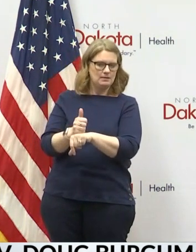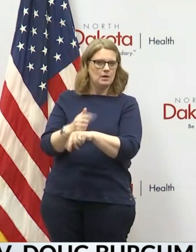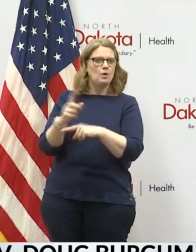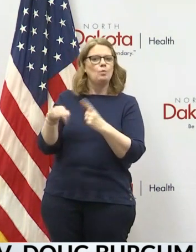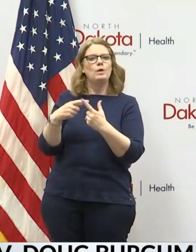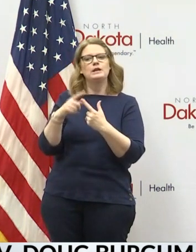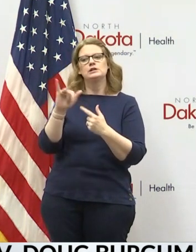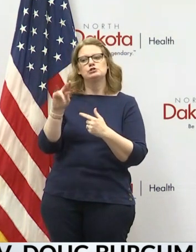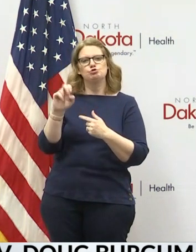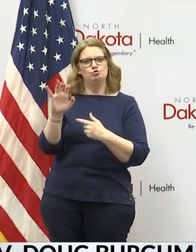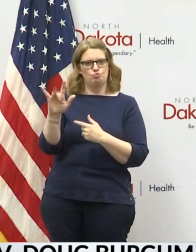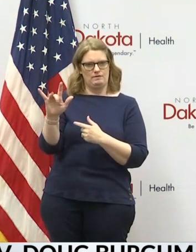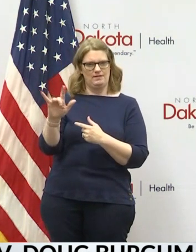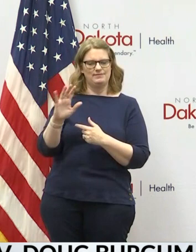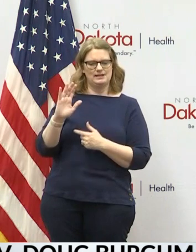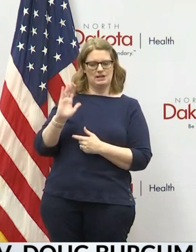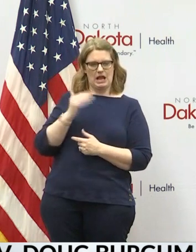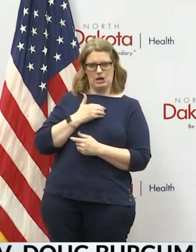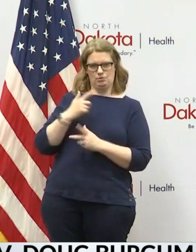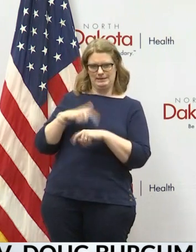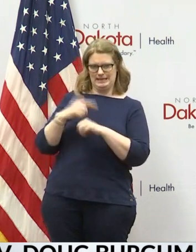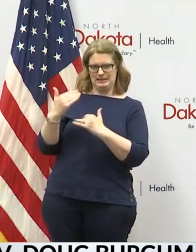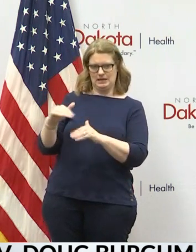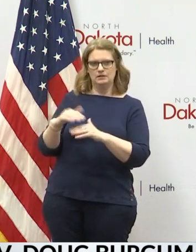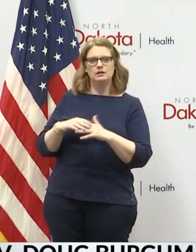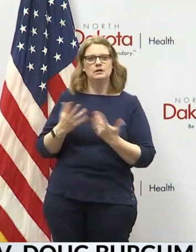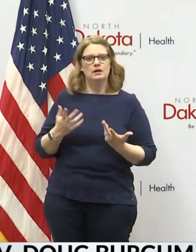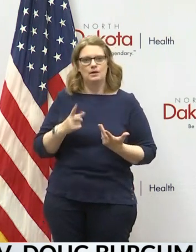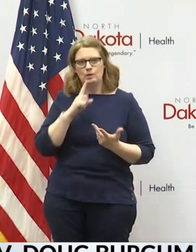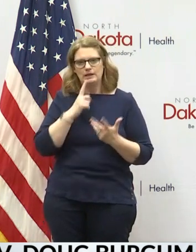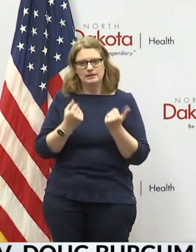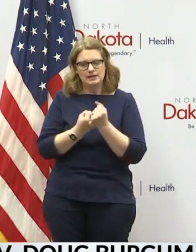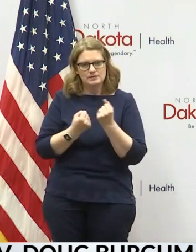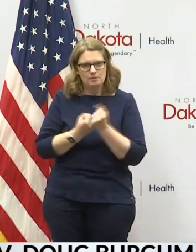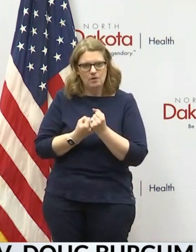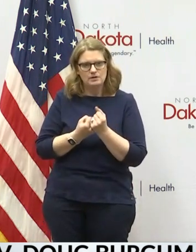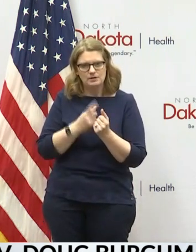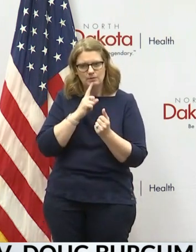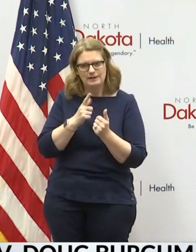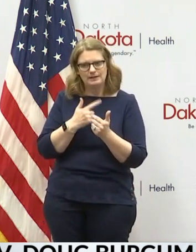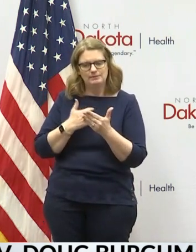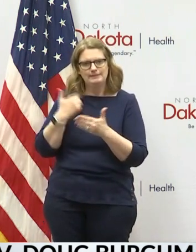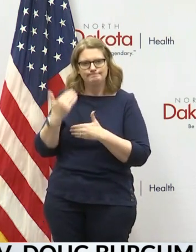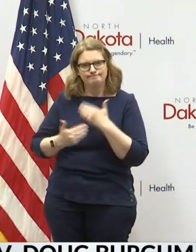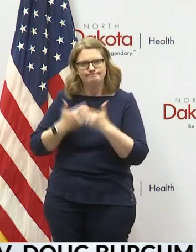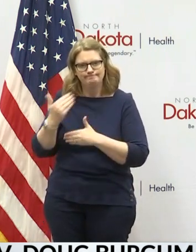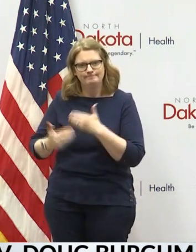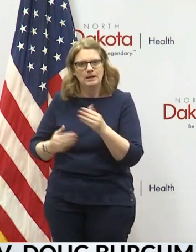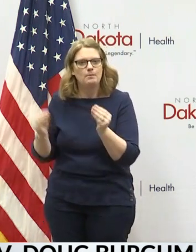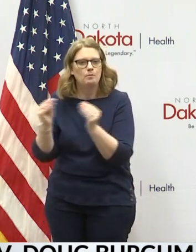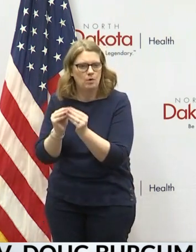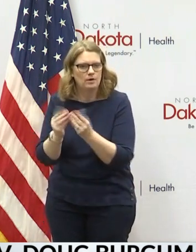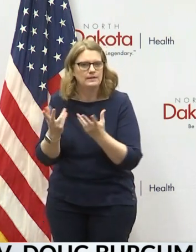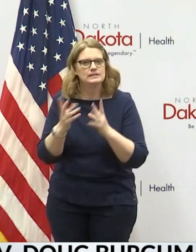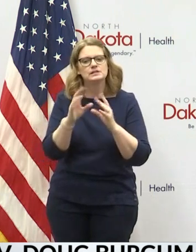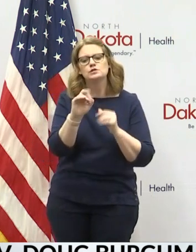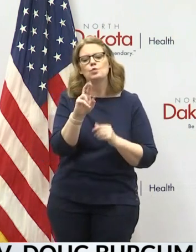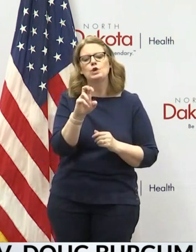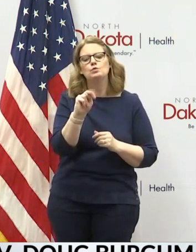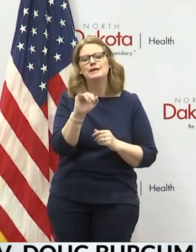PERFECTING THESE GUIDELINES. IT'S OUR HOPE TO STILL HAVE THE FINAL POLICY DEVELOPED BY THE